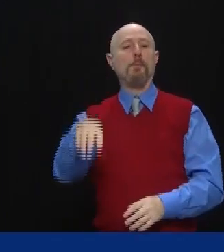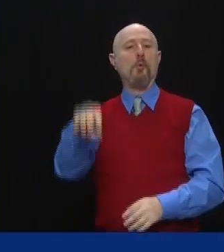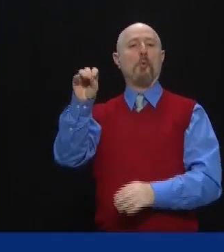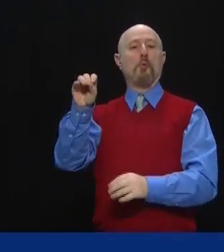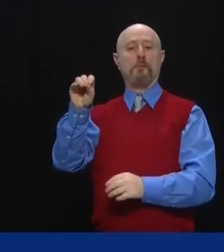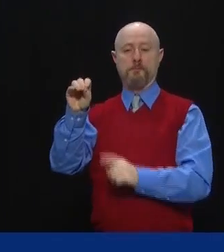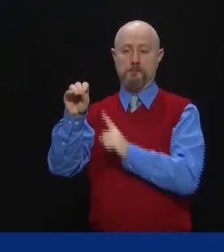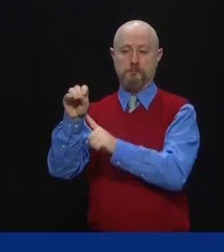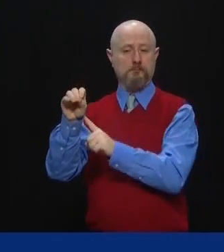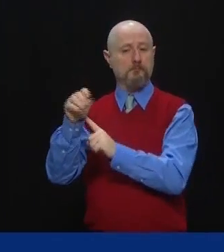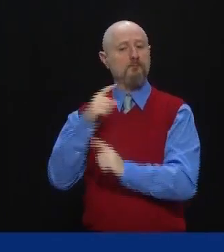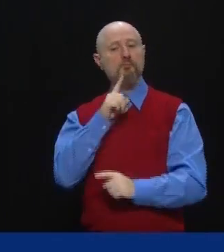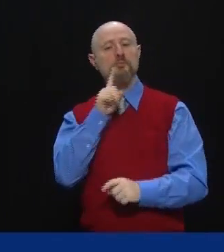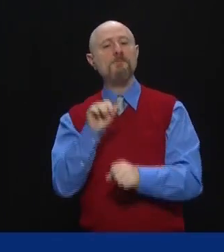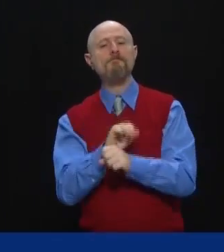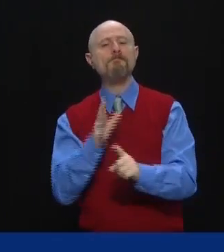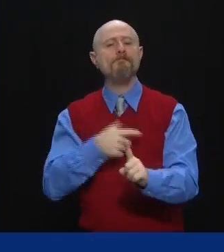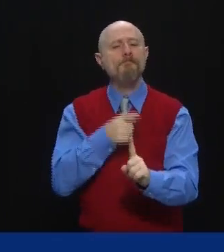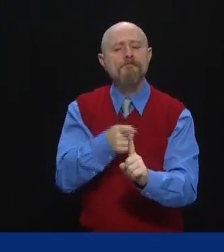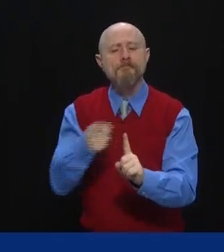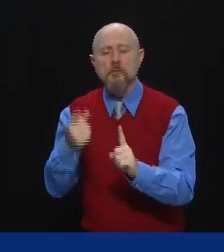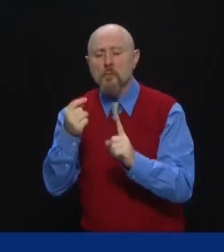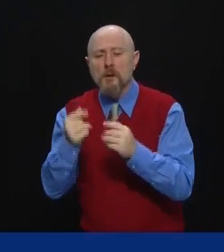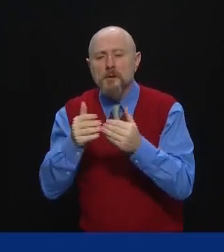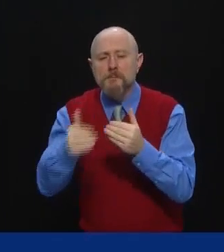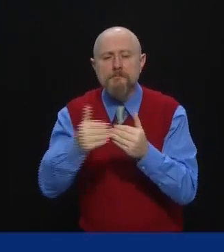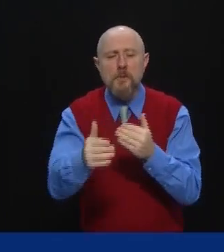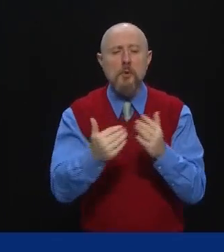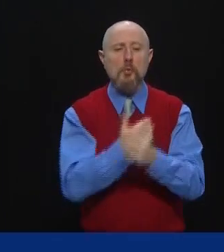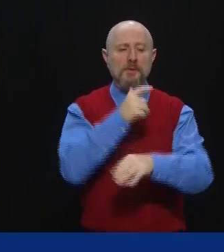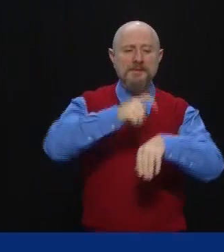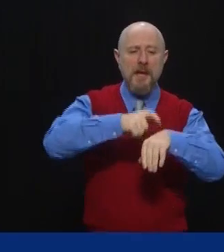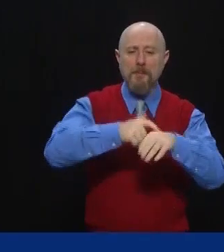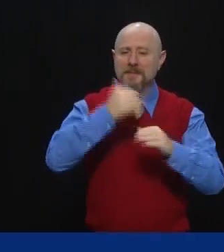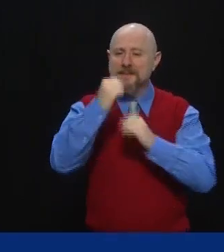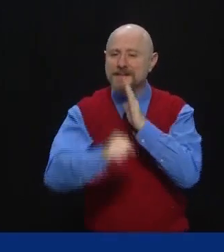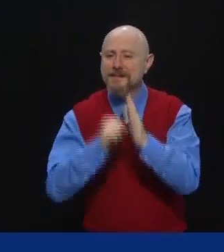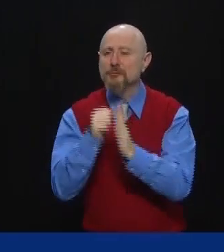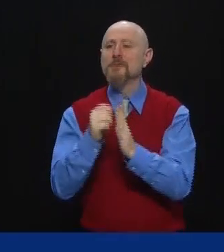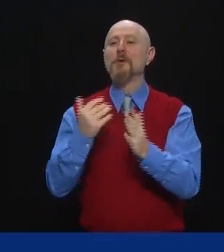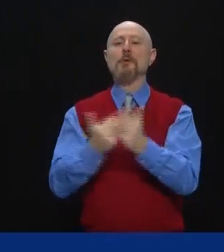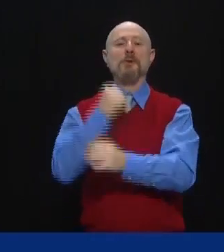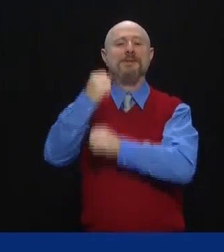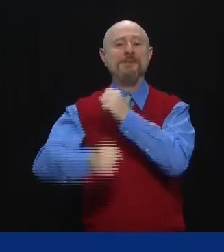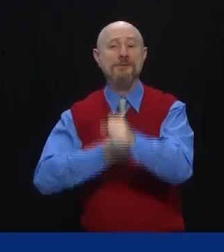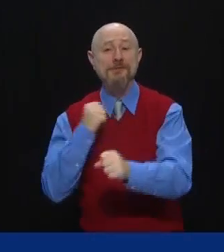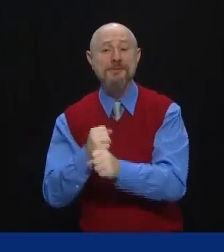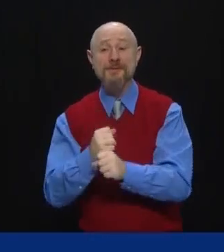SO WHY I WANT TO TALK ABOUT A 2.0 PLAN IS SIMPLY A REMINDER THAT WE'RE HEADING INTO A NEW